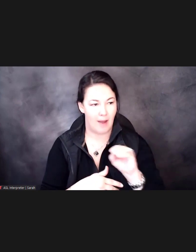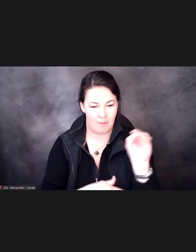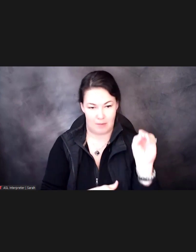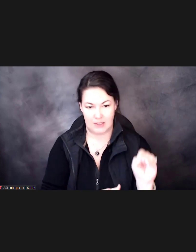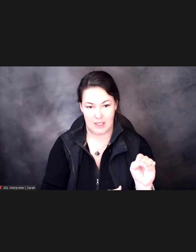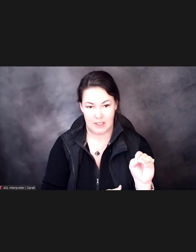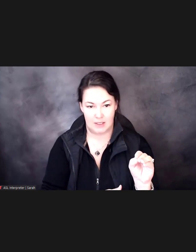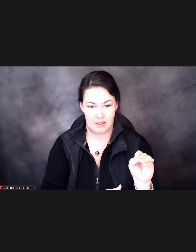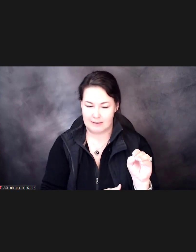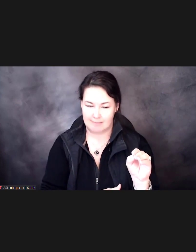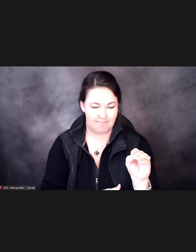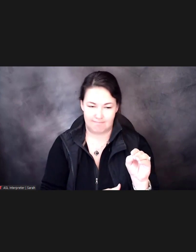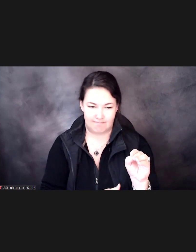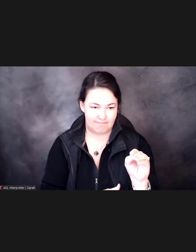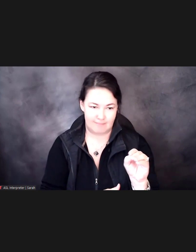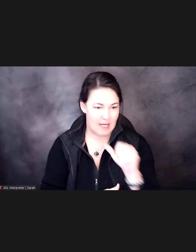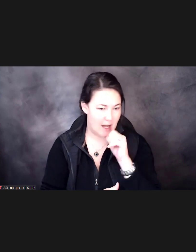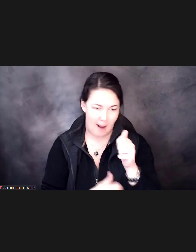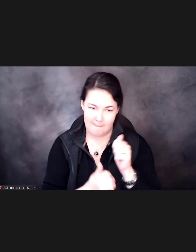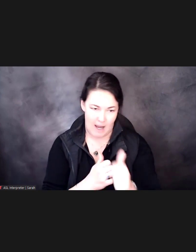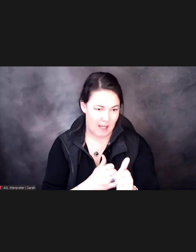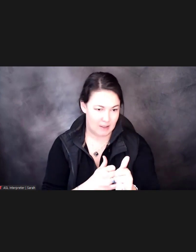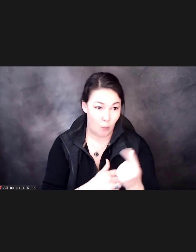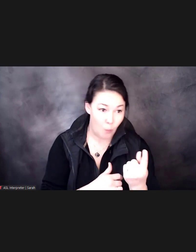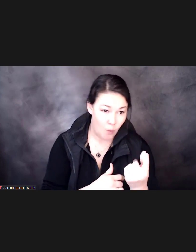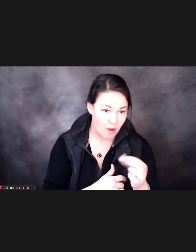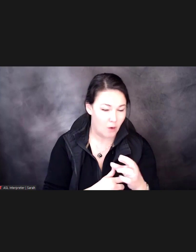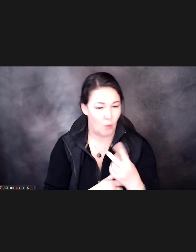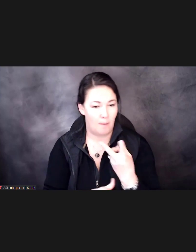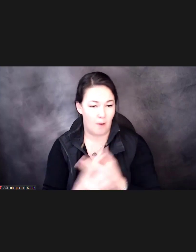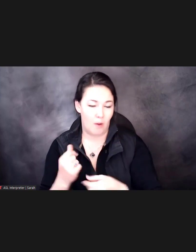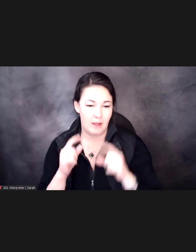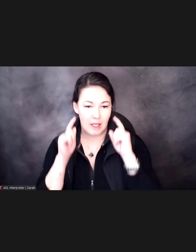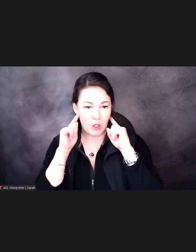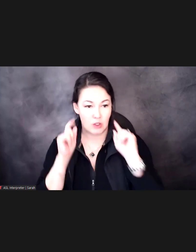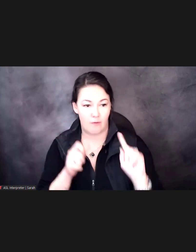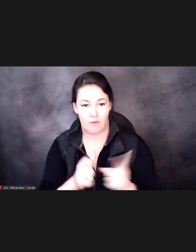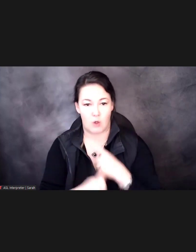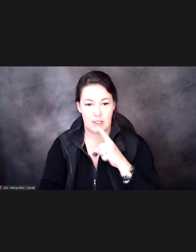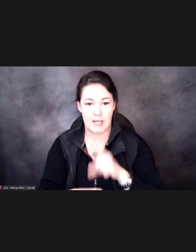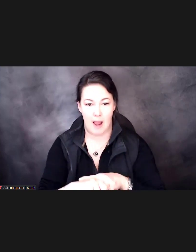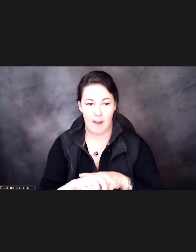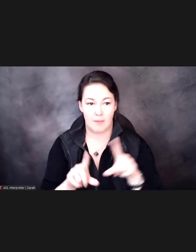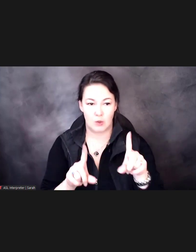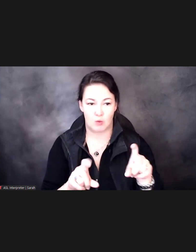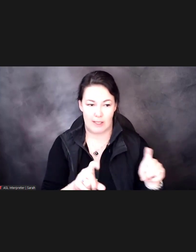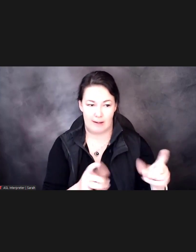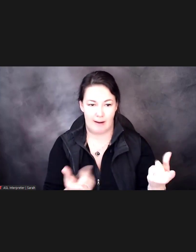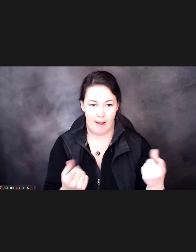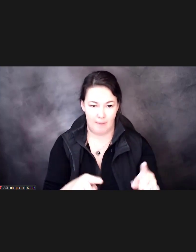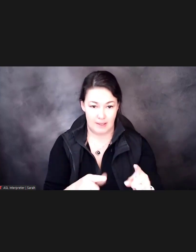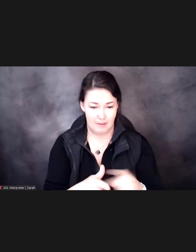That will leave about 25 percent that will not pass on one or both of their ears the first time they're screened and will need to